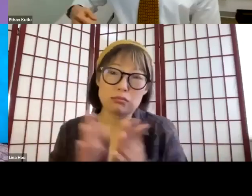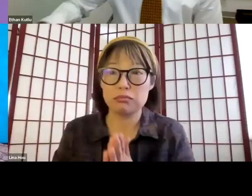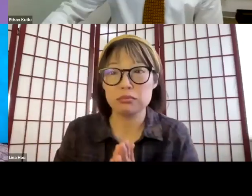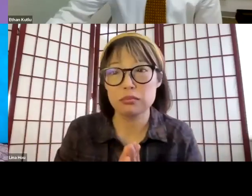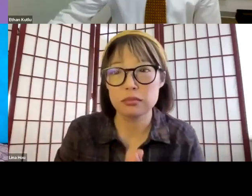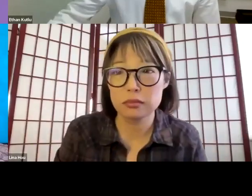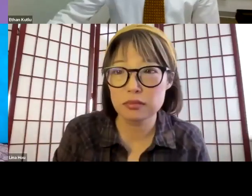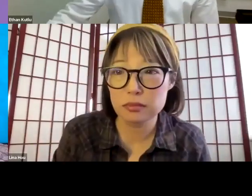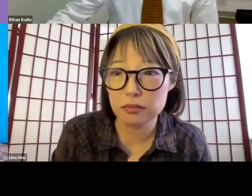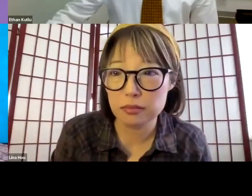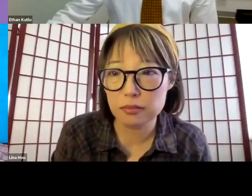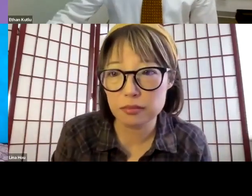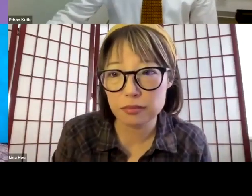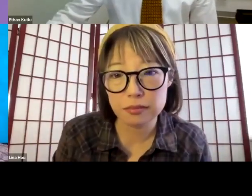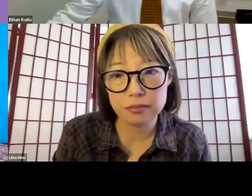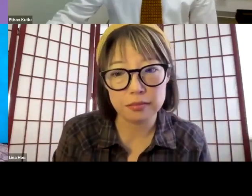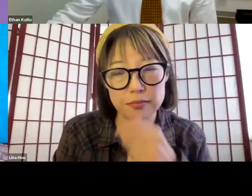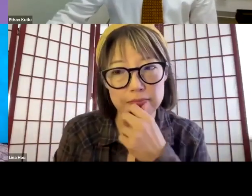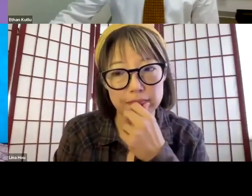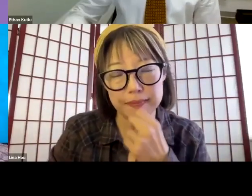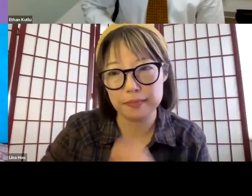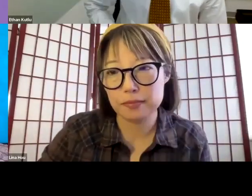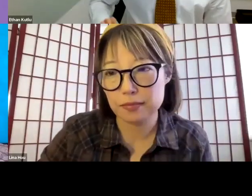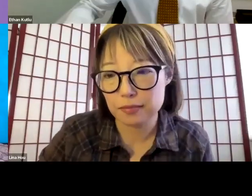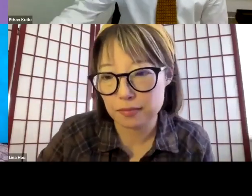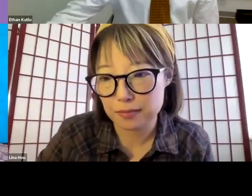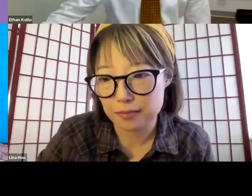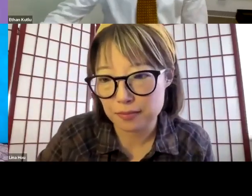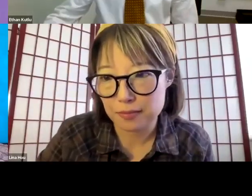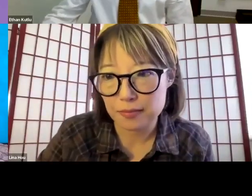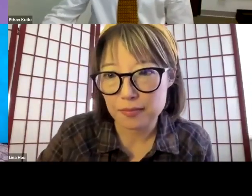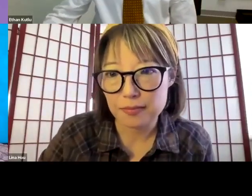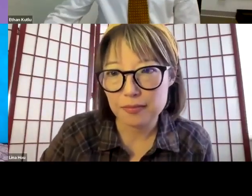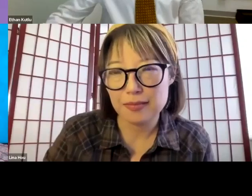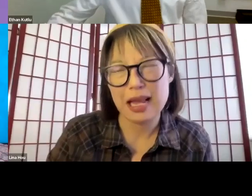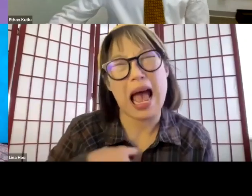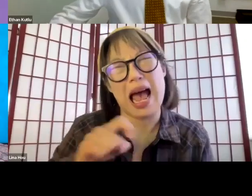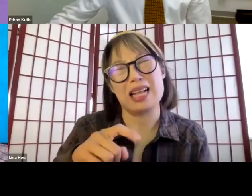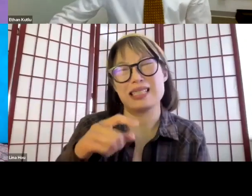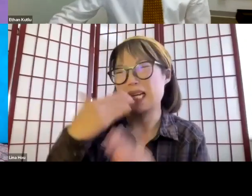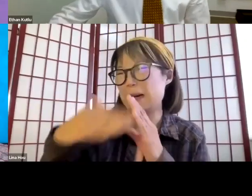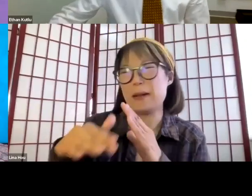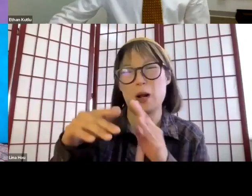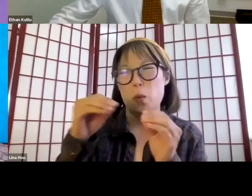But the ideas are there and I think it's important to highlight them.